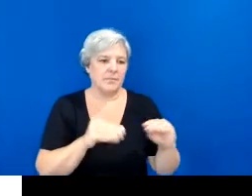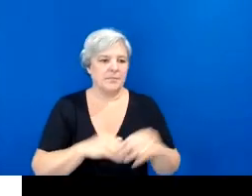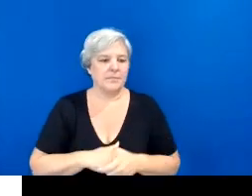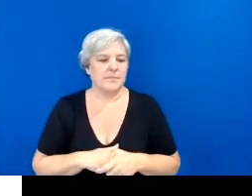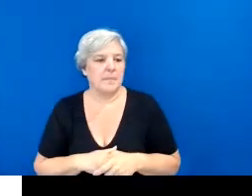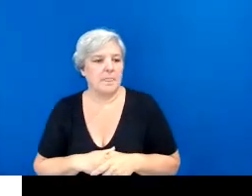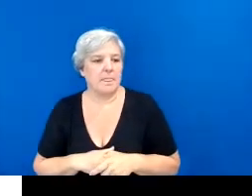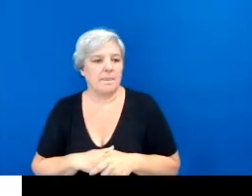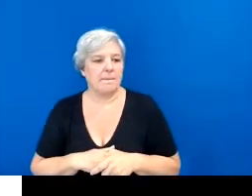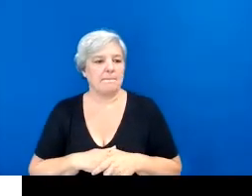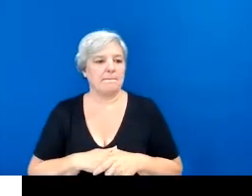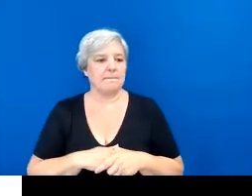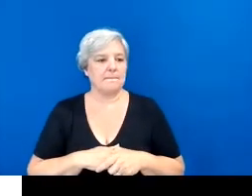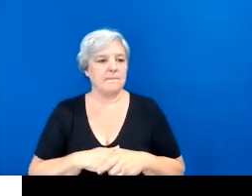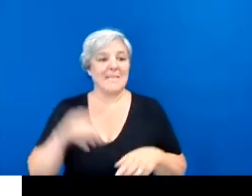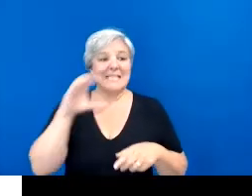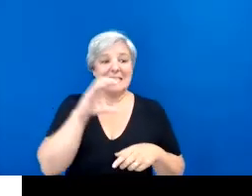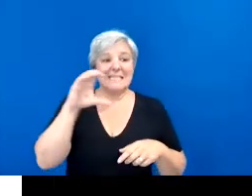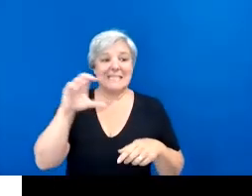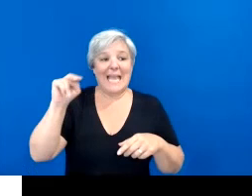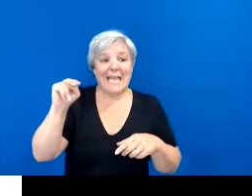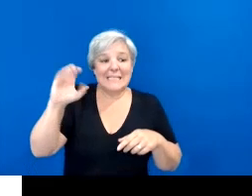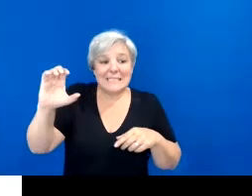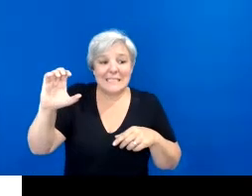The CC NC stands for noncommercial.